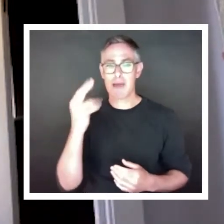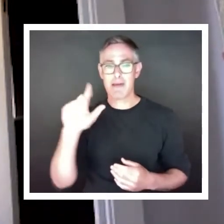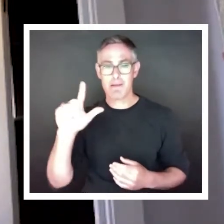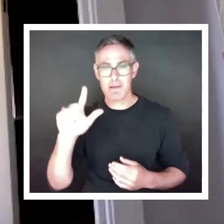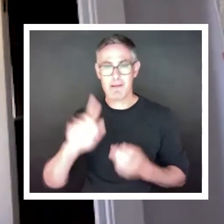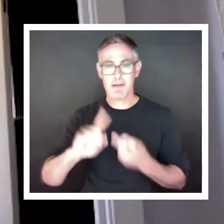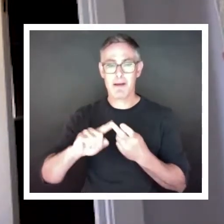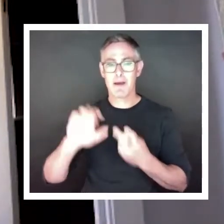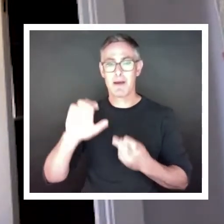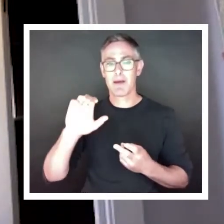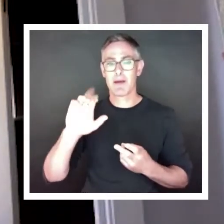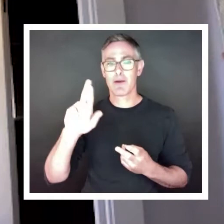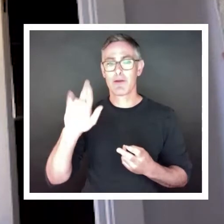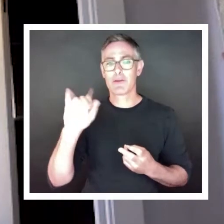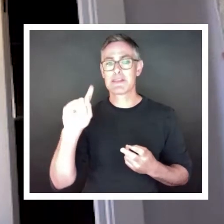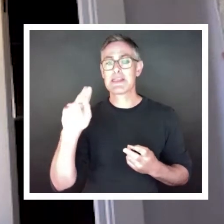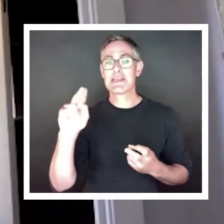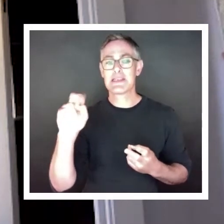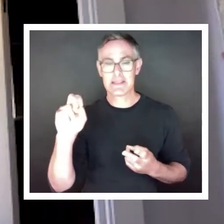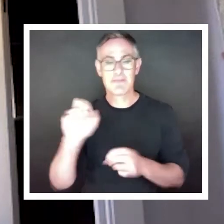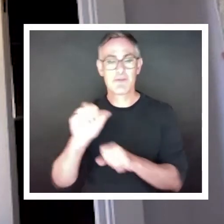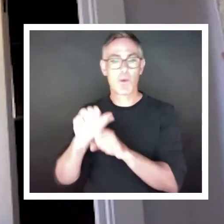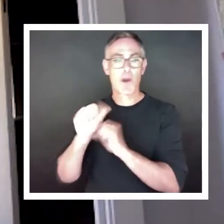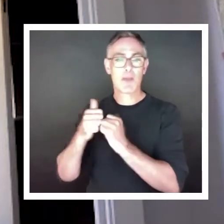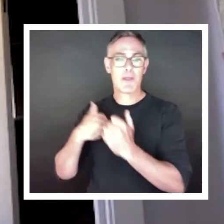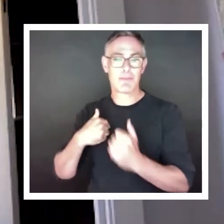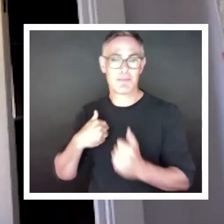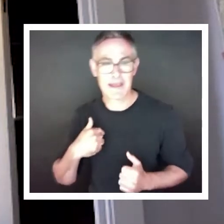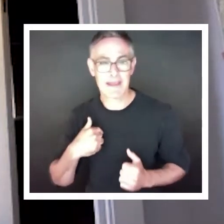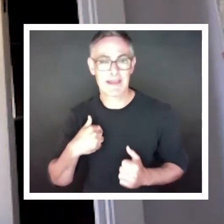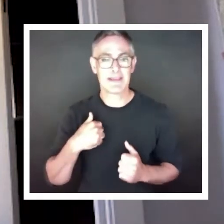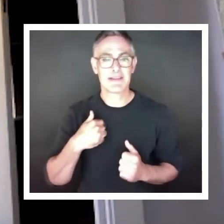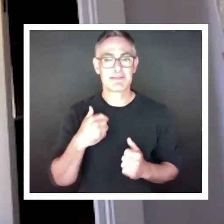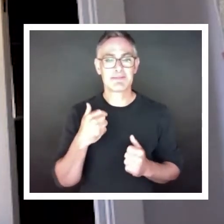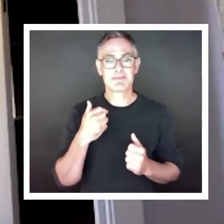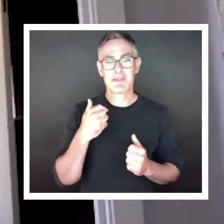every me to a job maintaining that